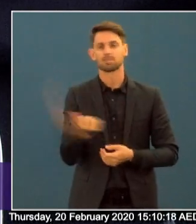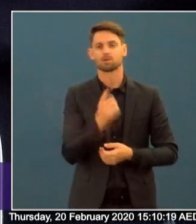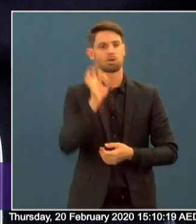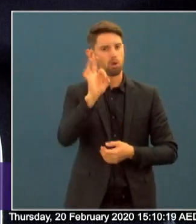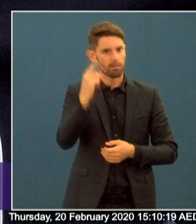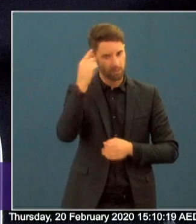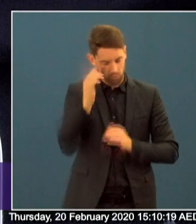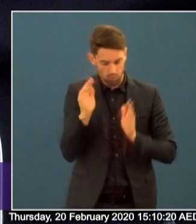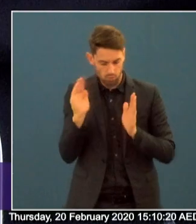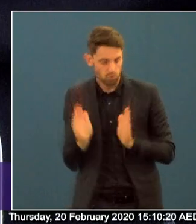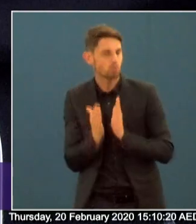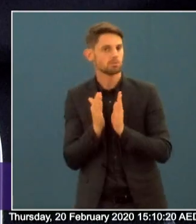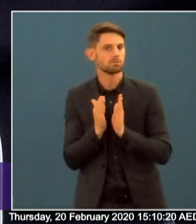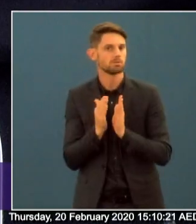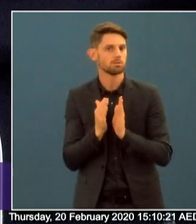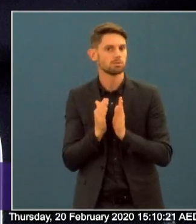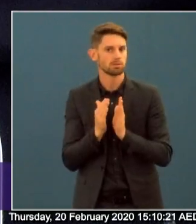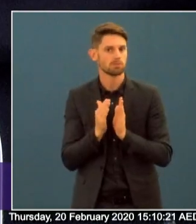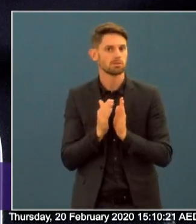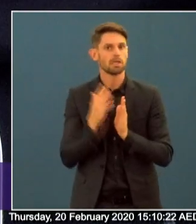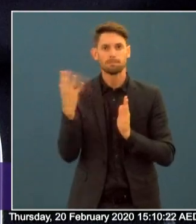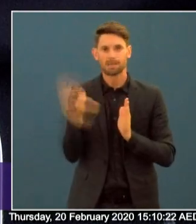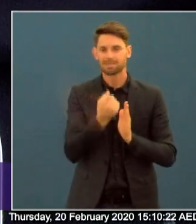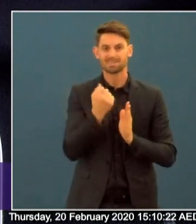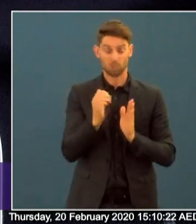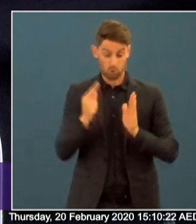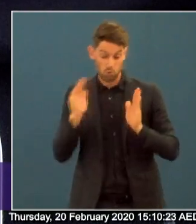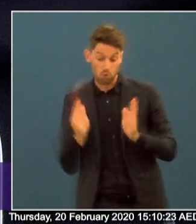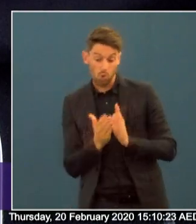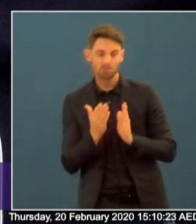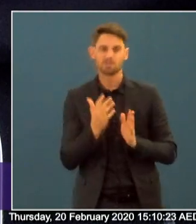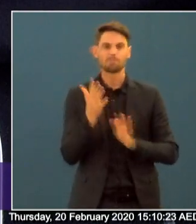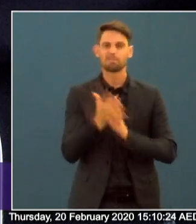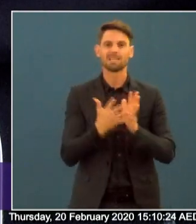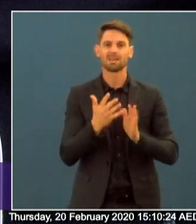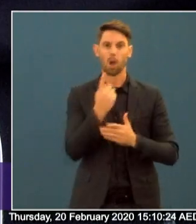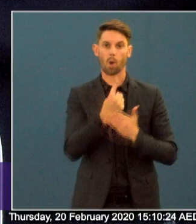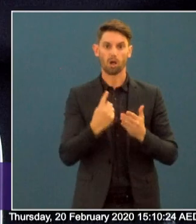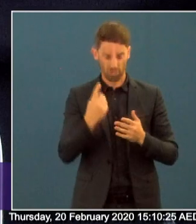that particularly favour simple problems that are easily resolved by a single professional.